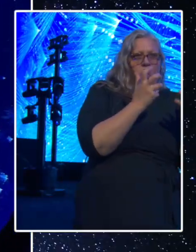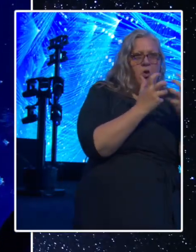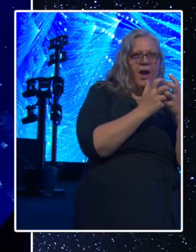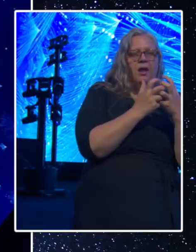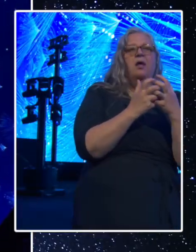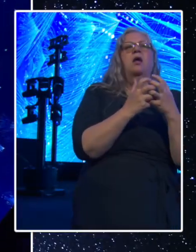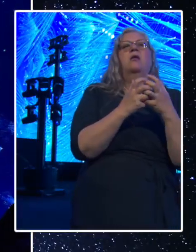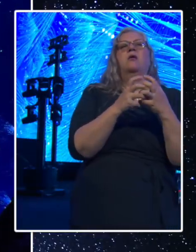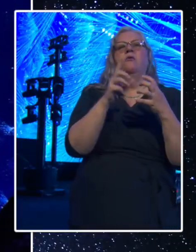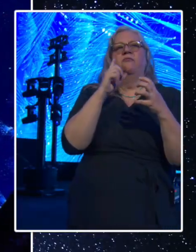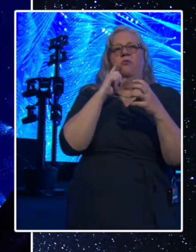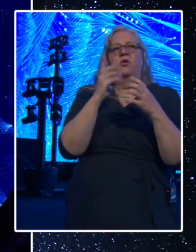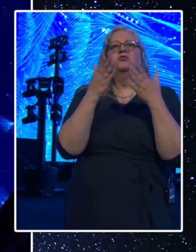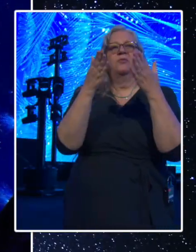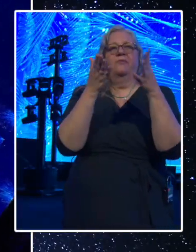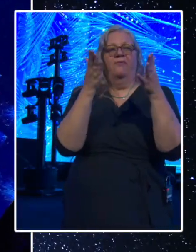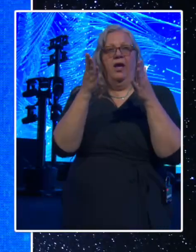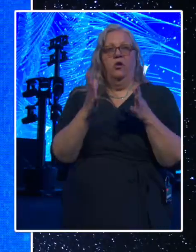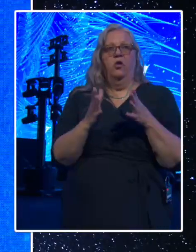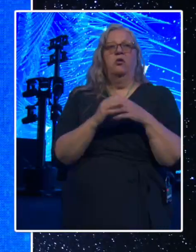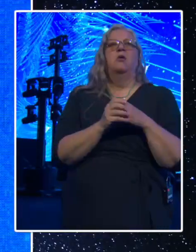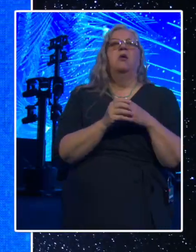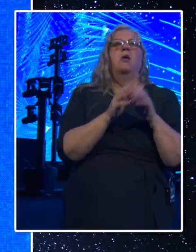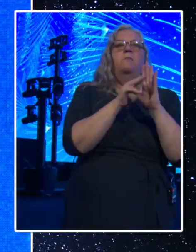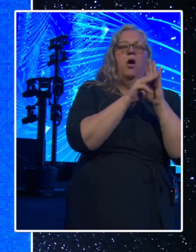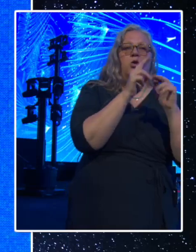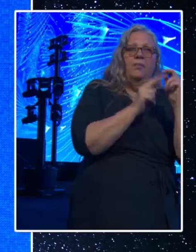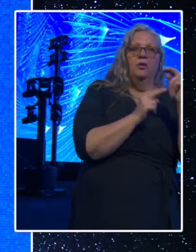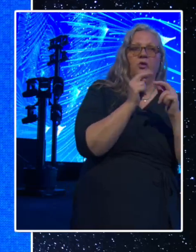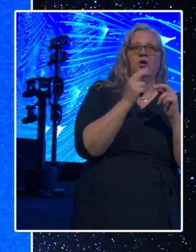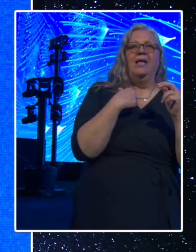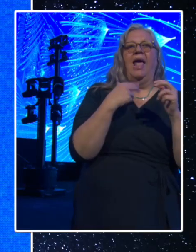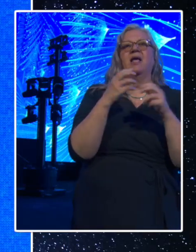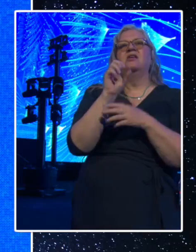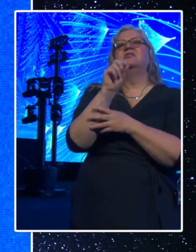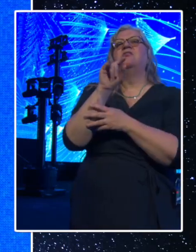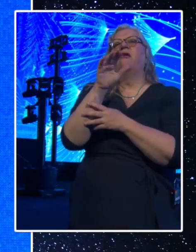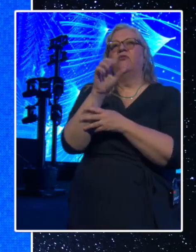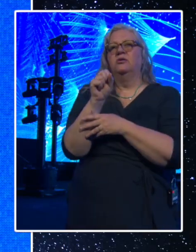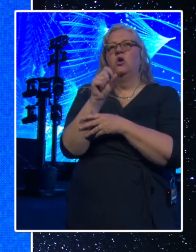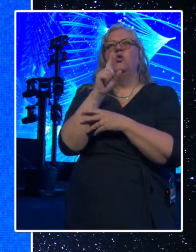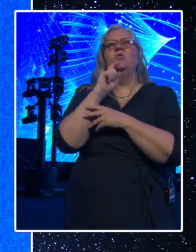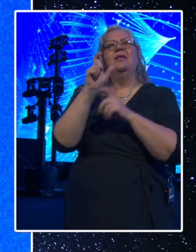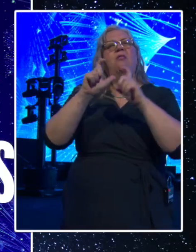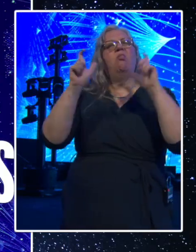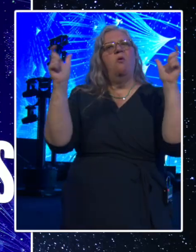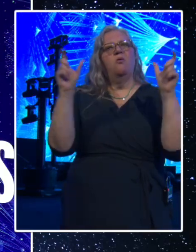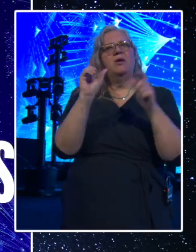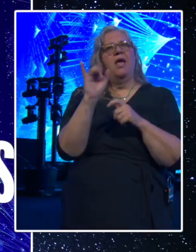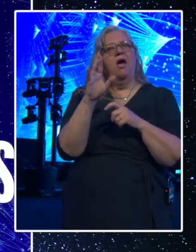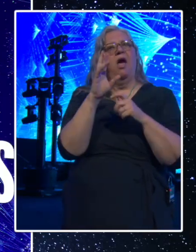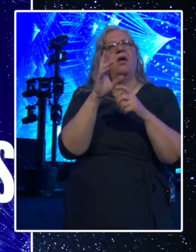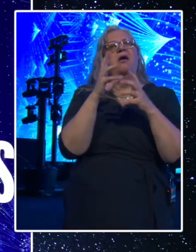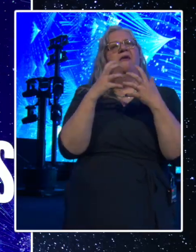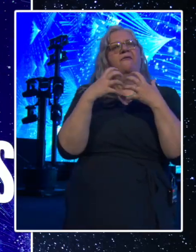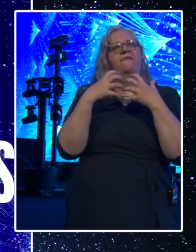tailored for service providers, model builders and sovereigns who need large-scale AI factories